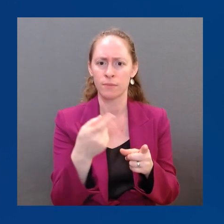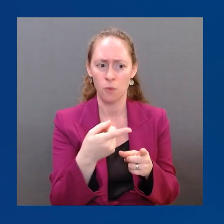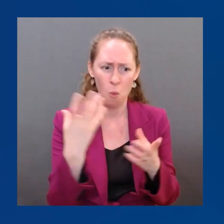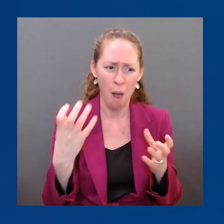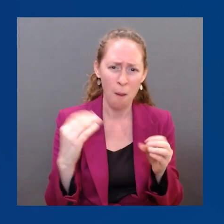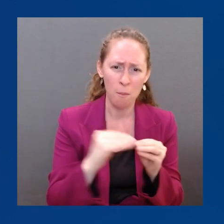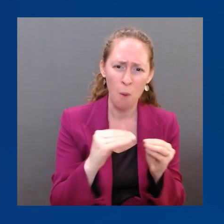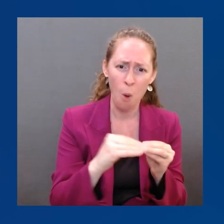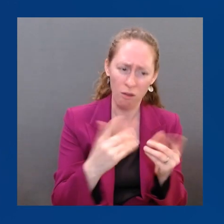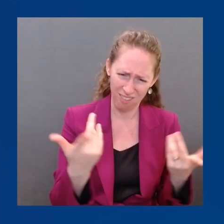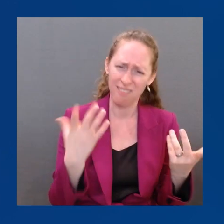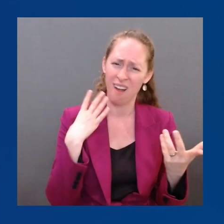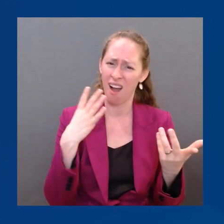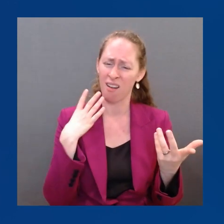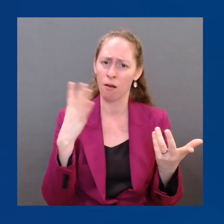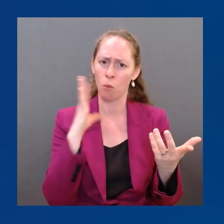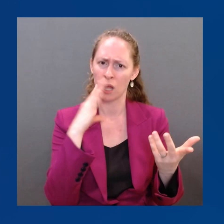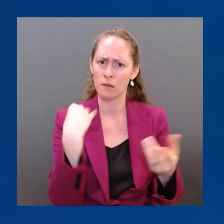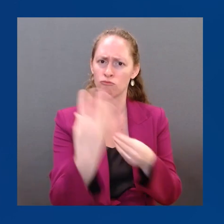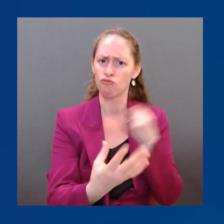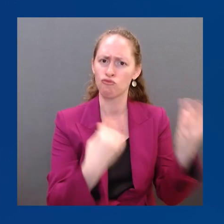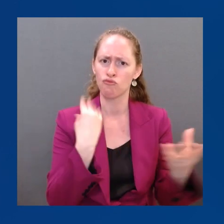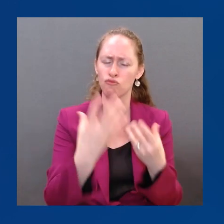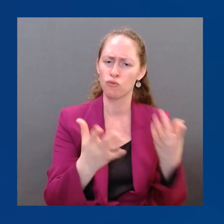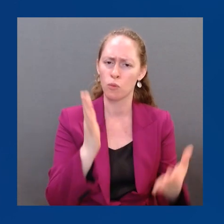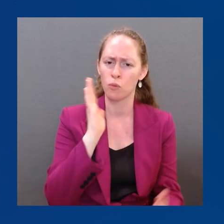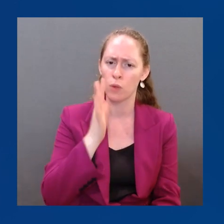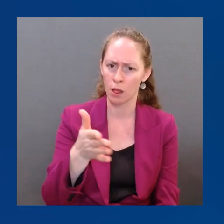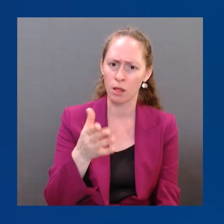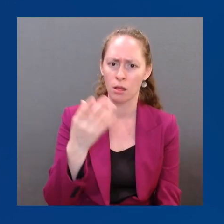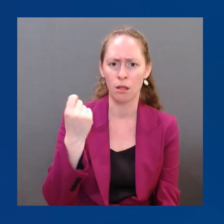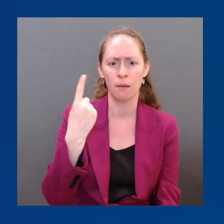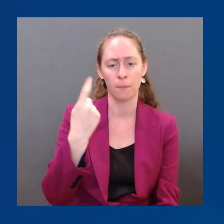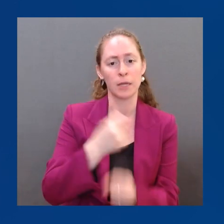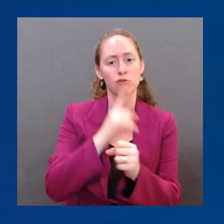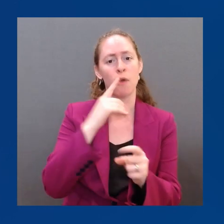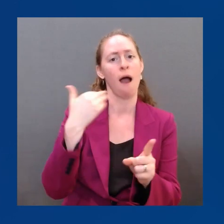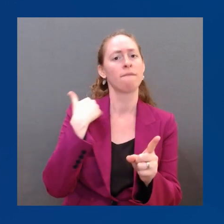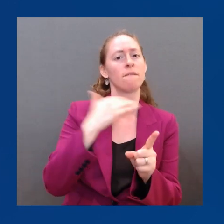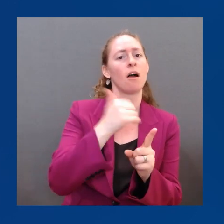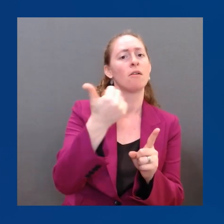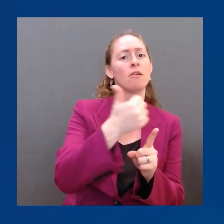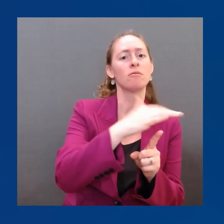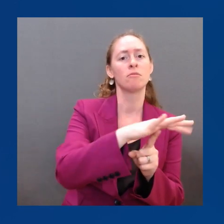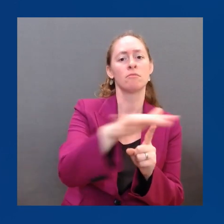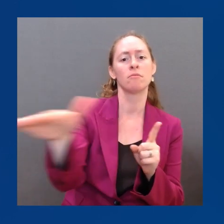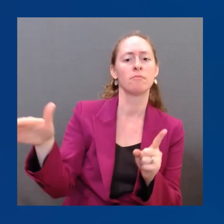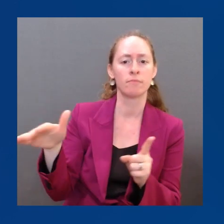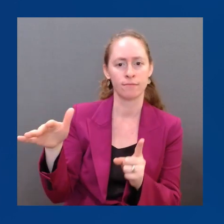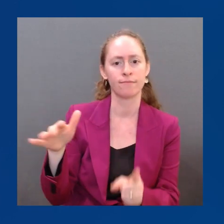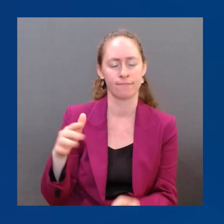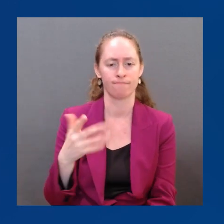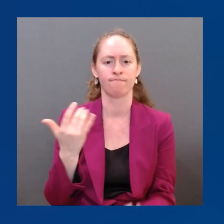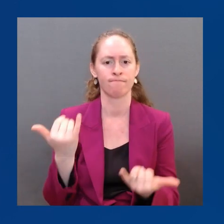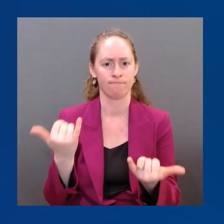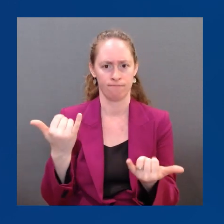But we're making sure that the supplies are adequate. We have substantially increased it -- more than 30,000 sites now across the country. And we're not done, by the way.